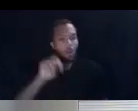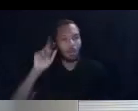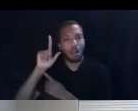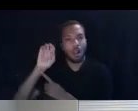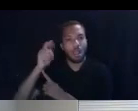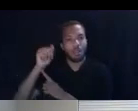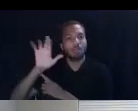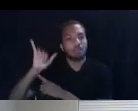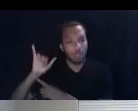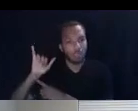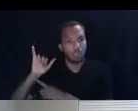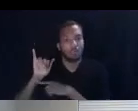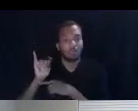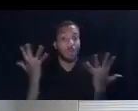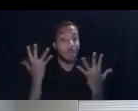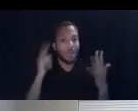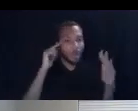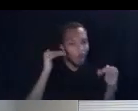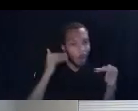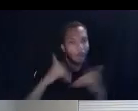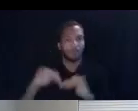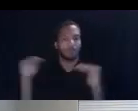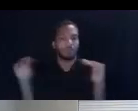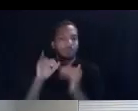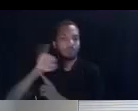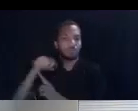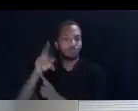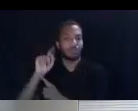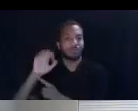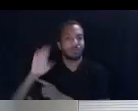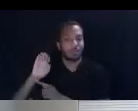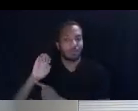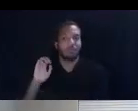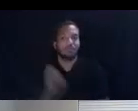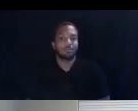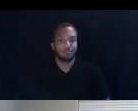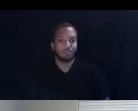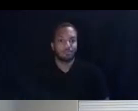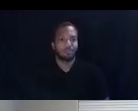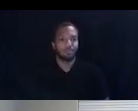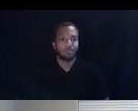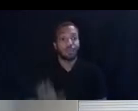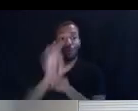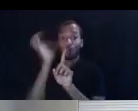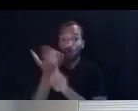systemic violence, racism, and forced displacement. Acknowledging this truth helps build mutual respect